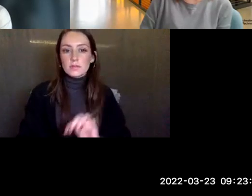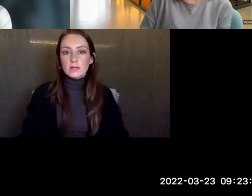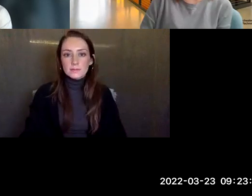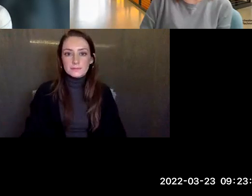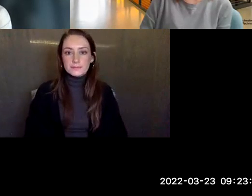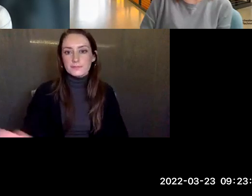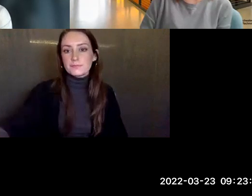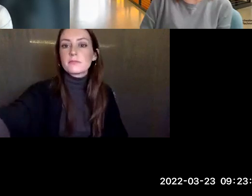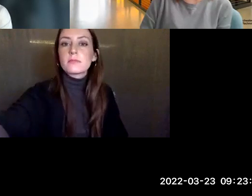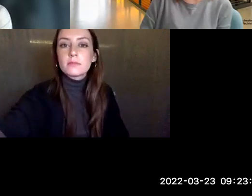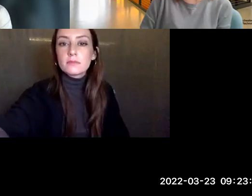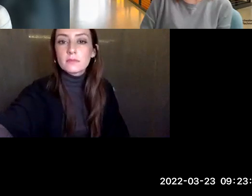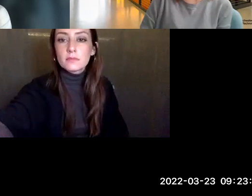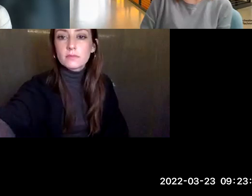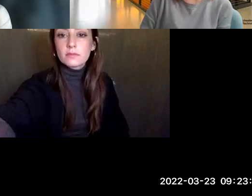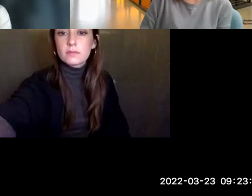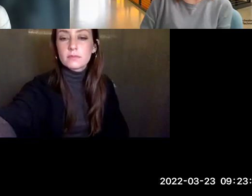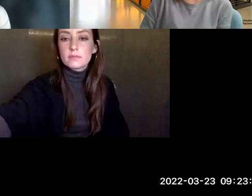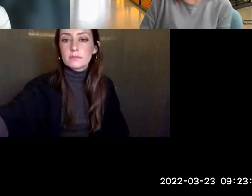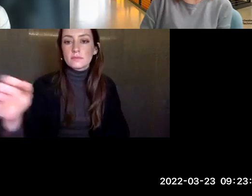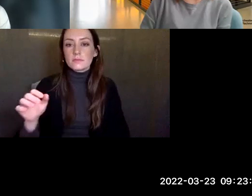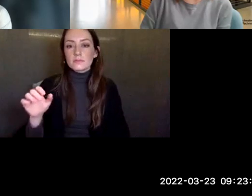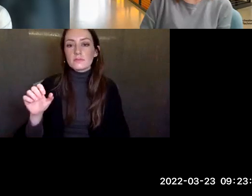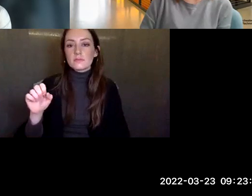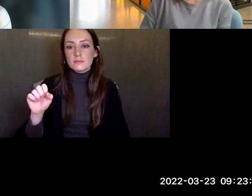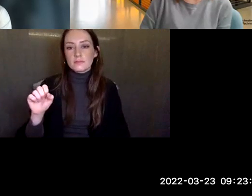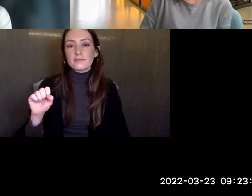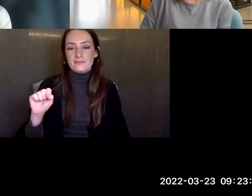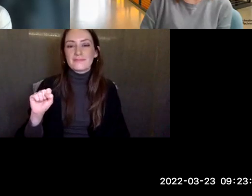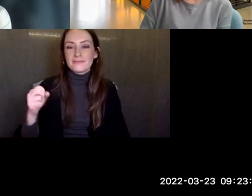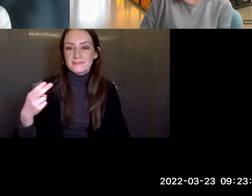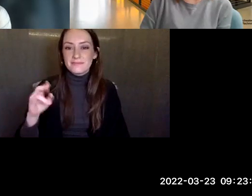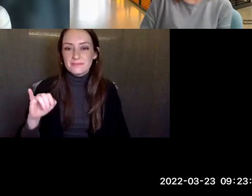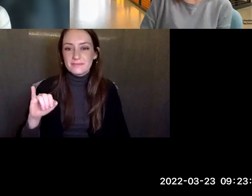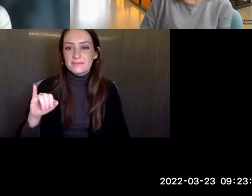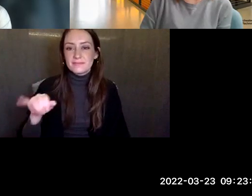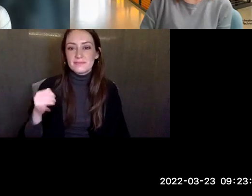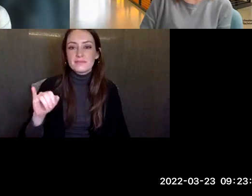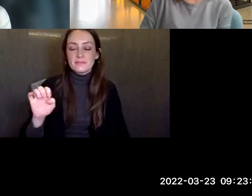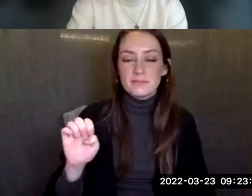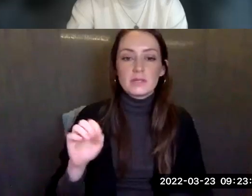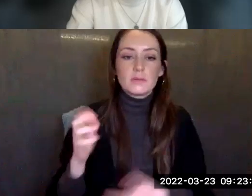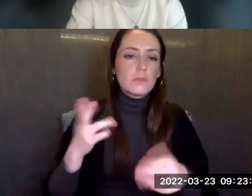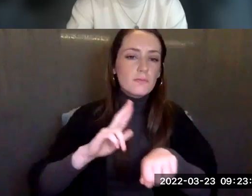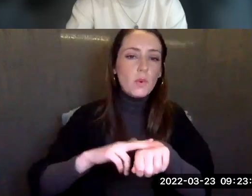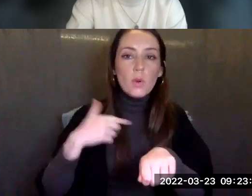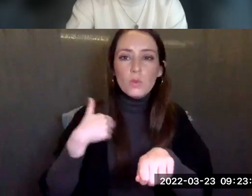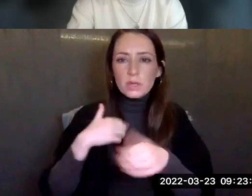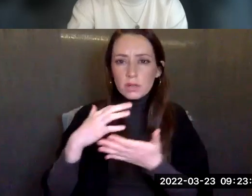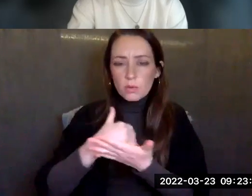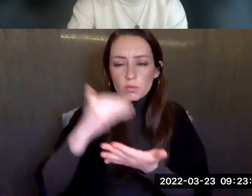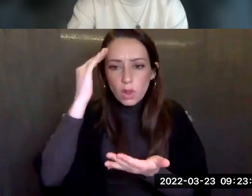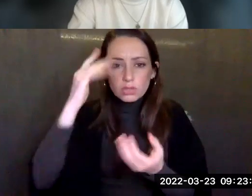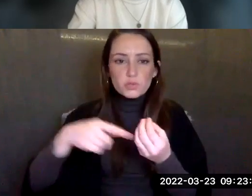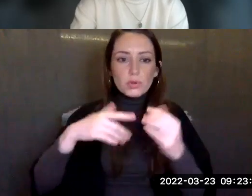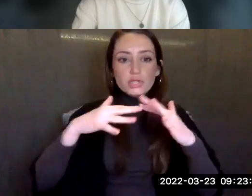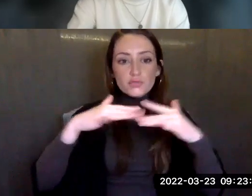Oh, well, chorus, we can gan knowledge about diversity and the people was views on diversity from all over the world.